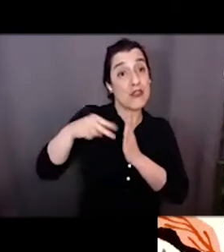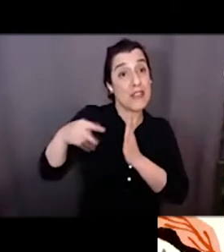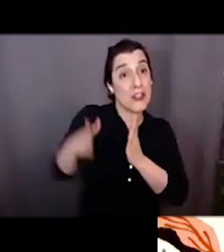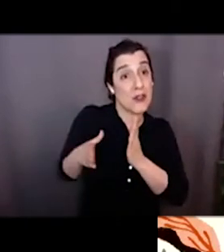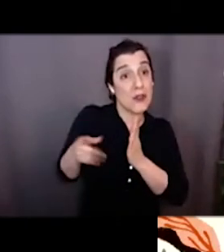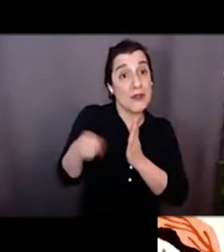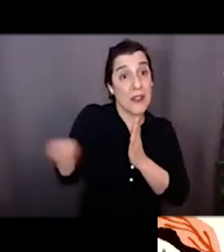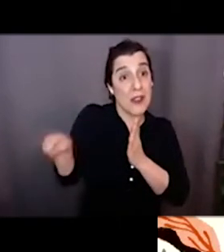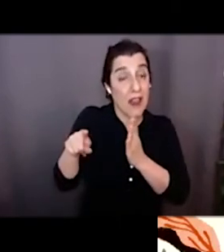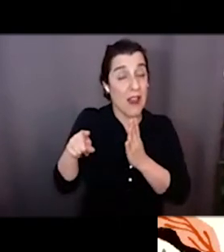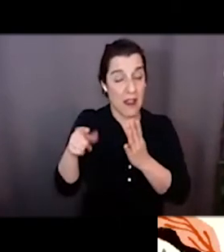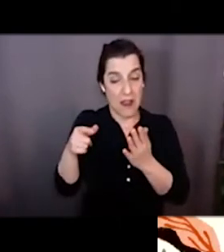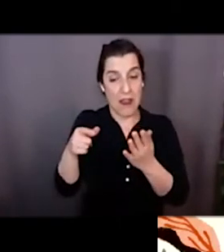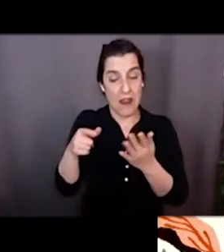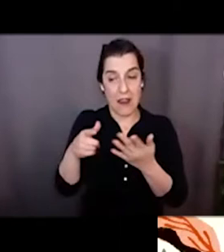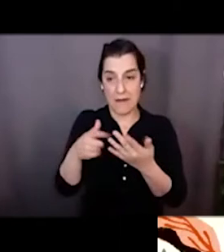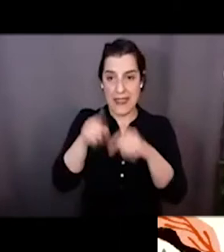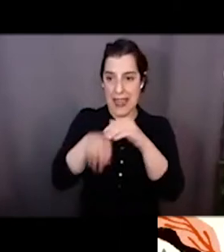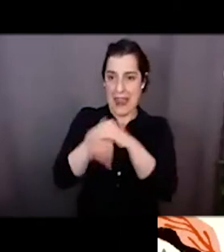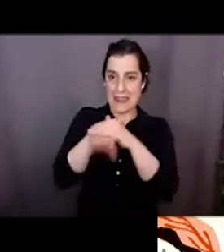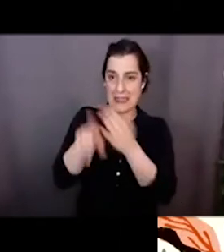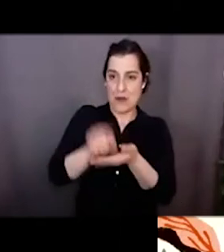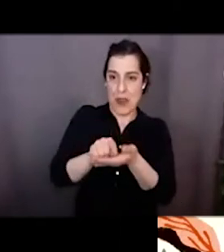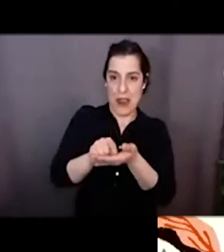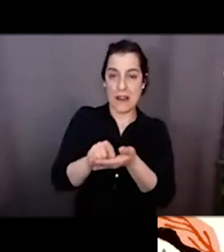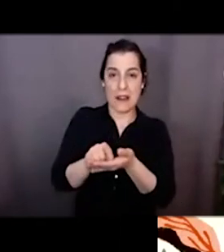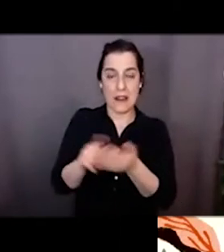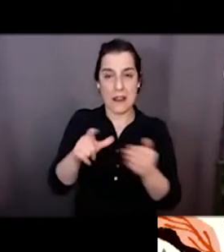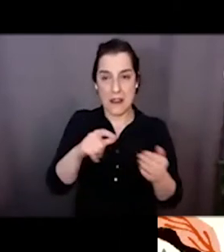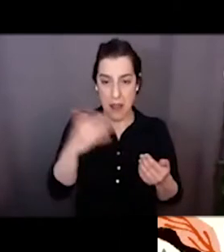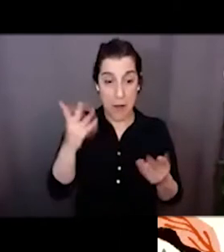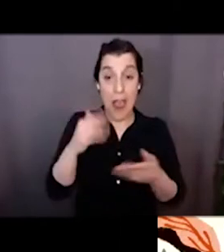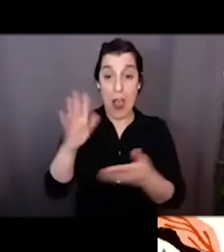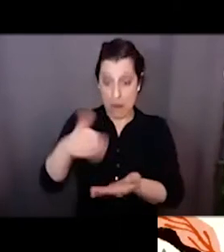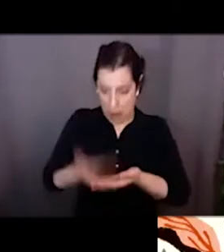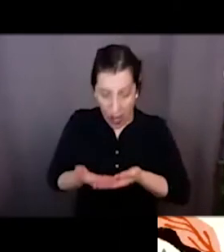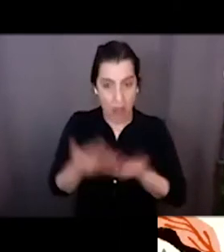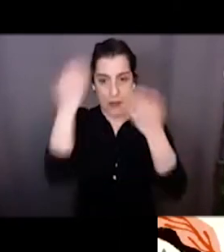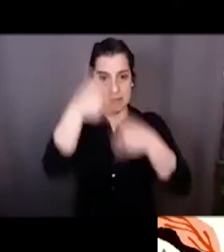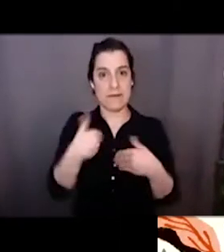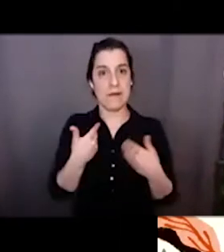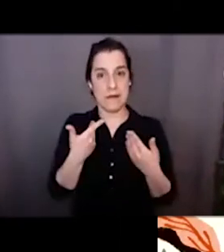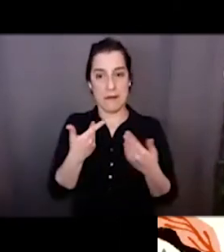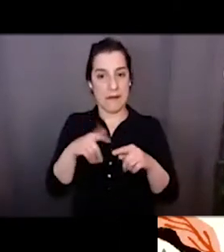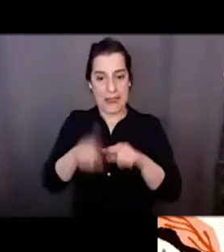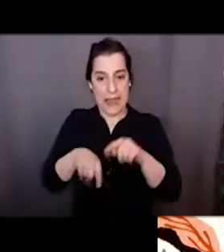access print, maybe unaware of key correspondence when it arrives, unable to access it or unable to respond to it.